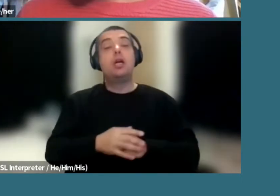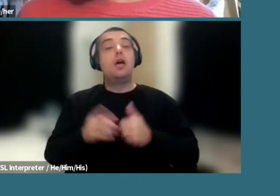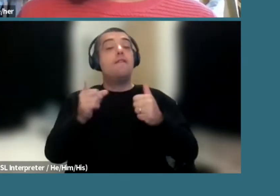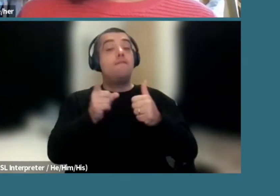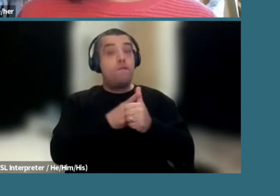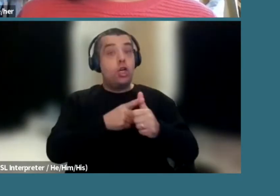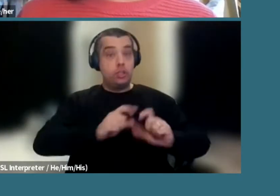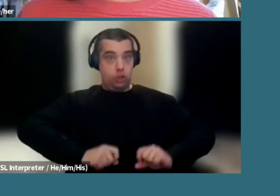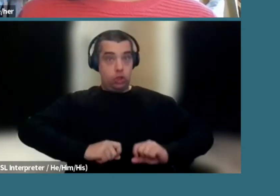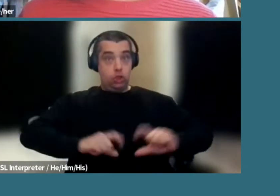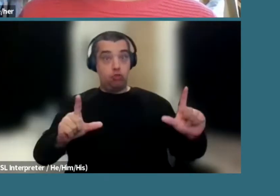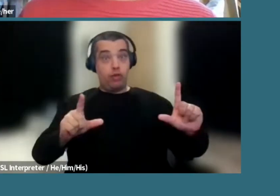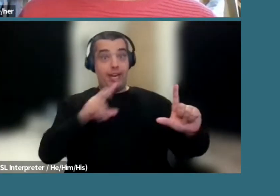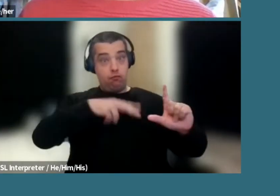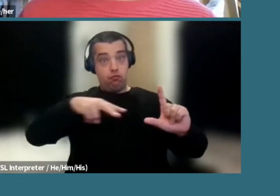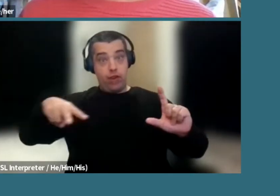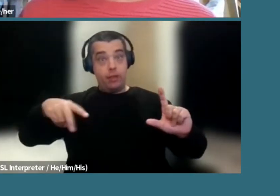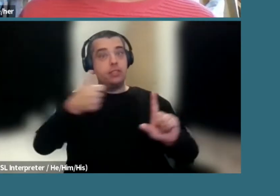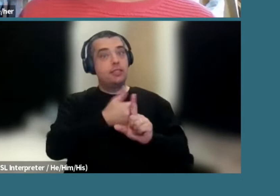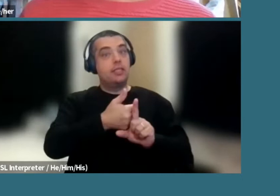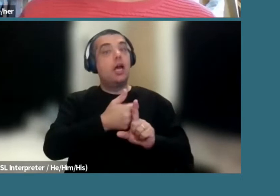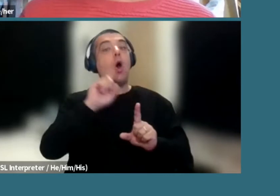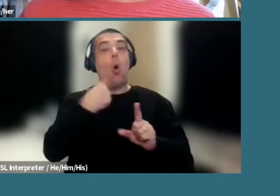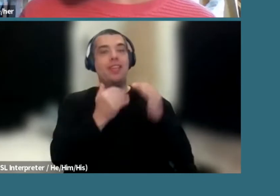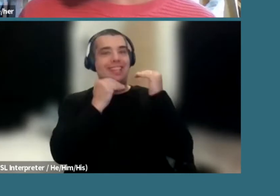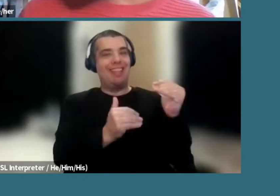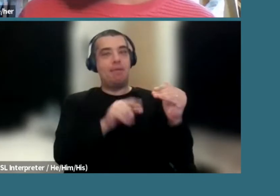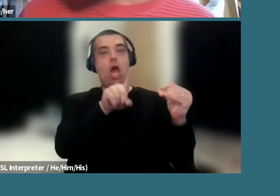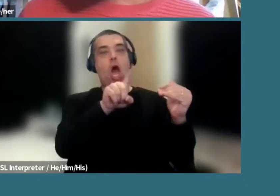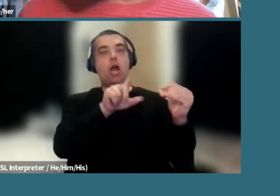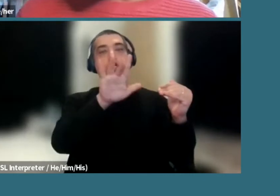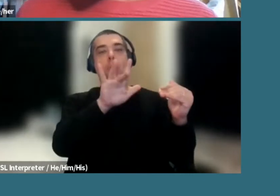were coming out, they could only read 125 characters at a time.